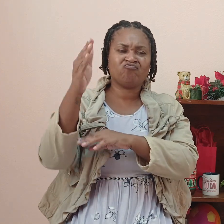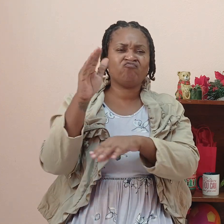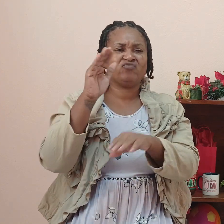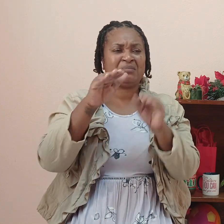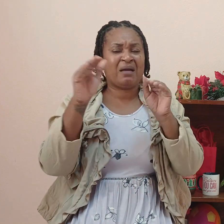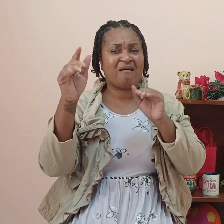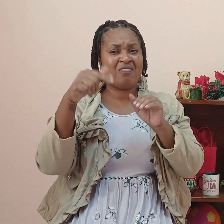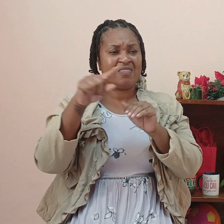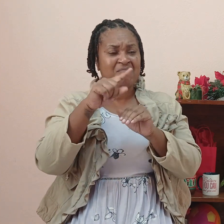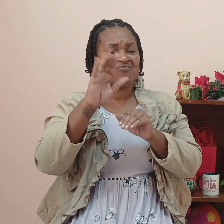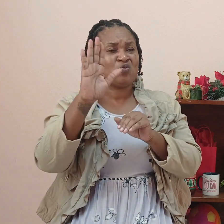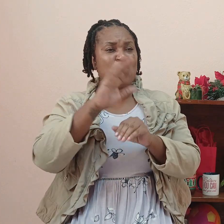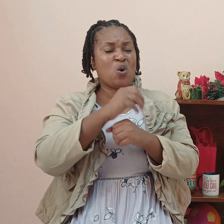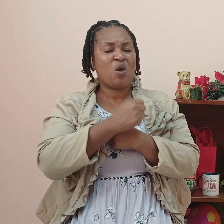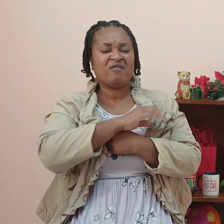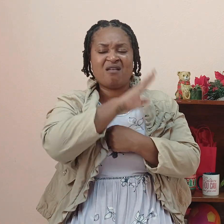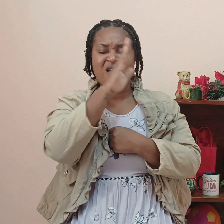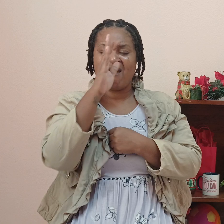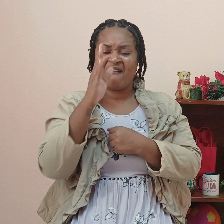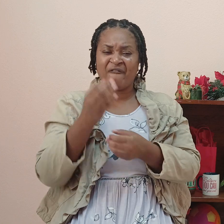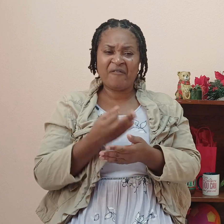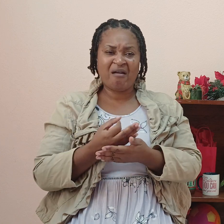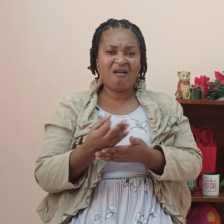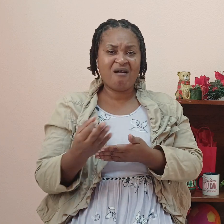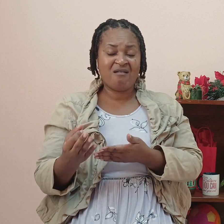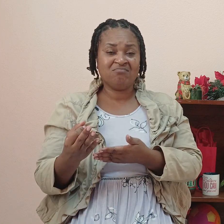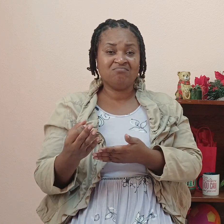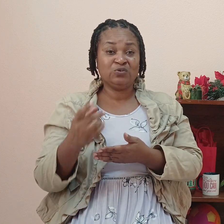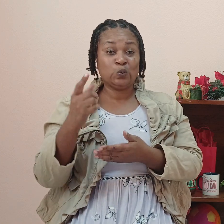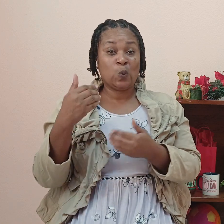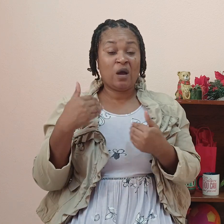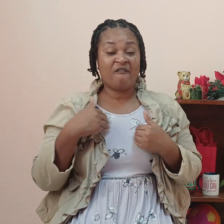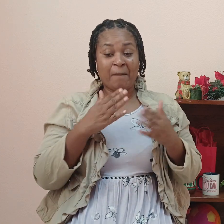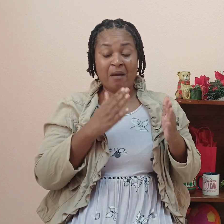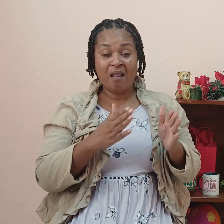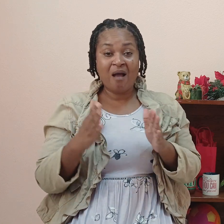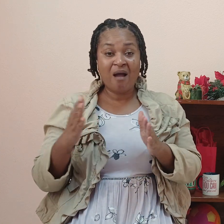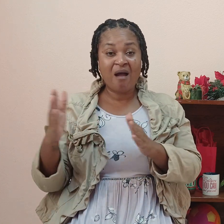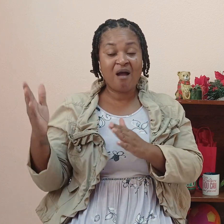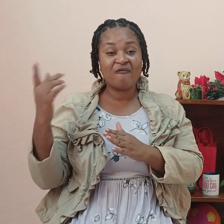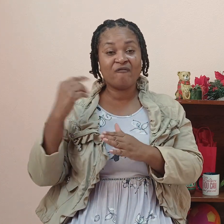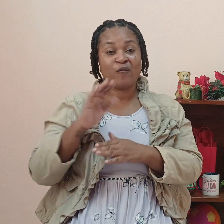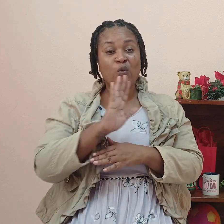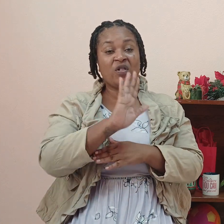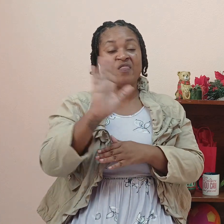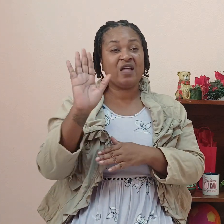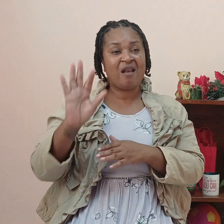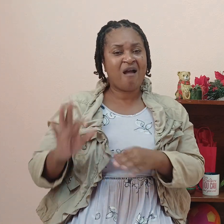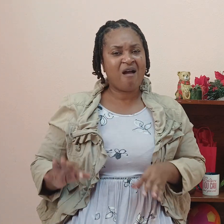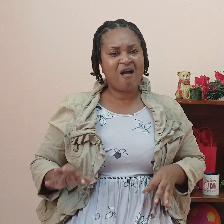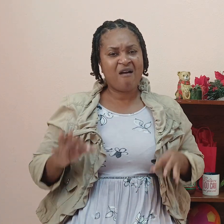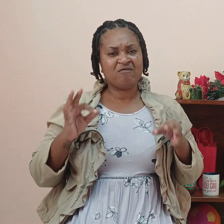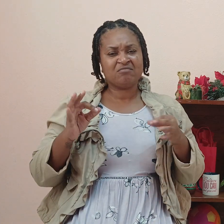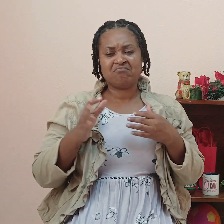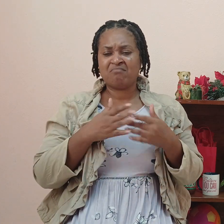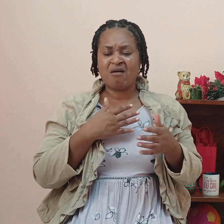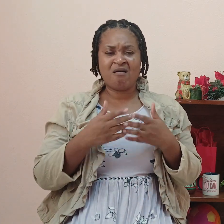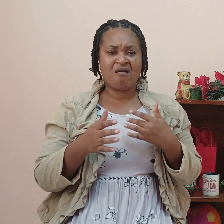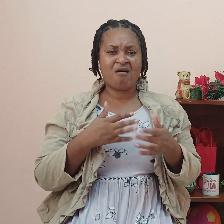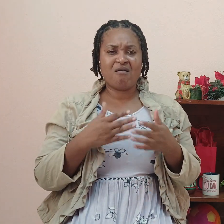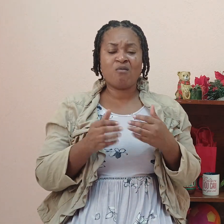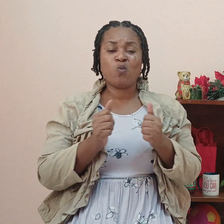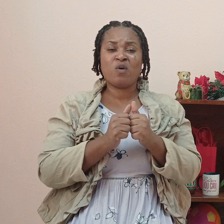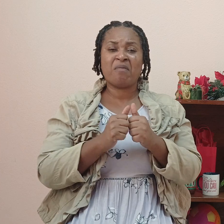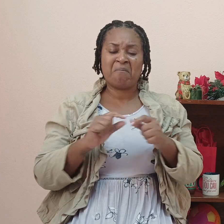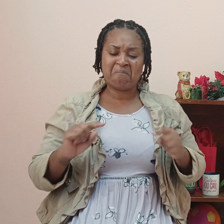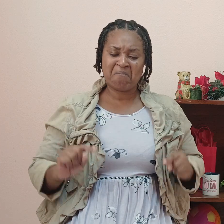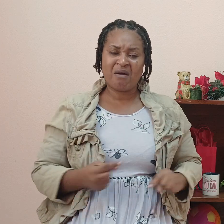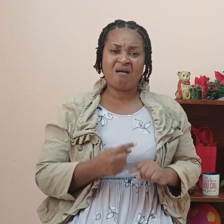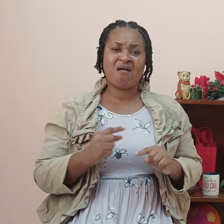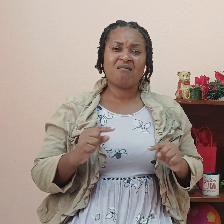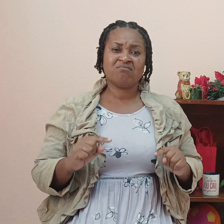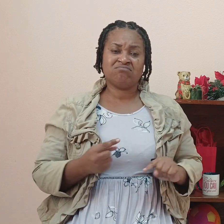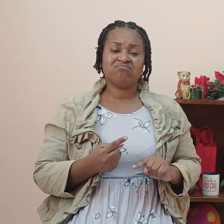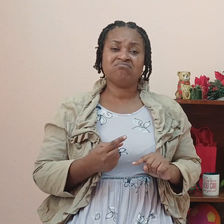Your love never fails and that You have a plan for their lives, even in the midst of their pain.